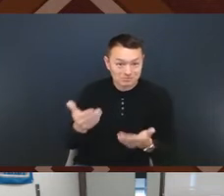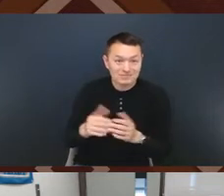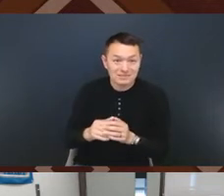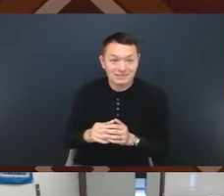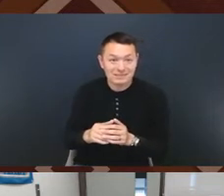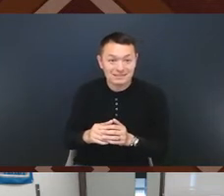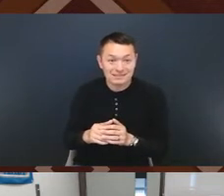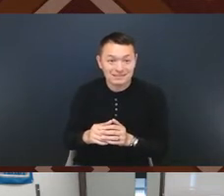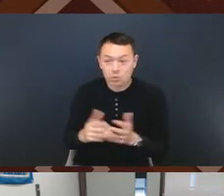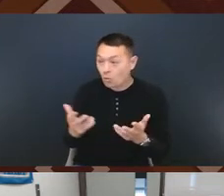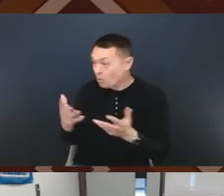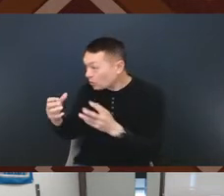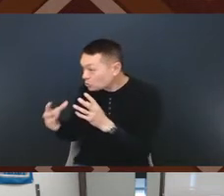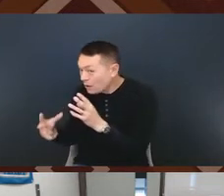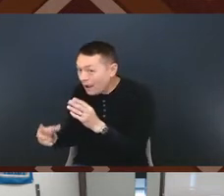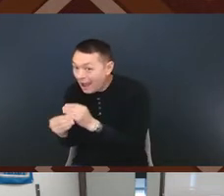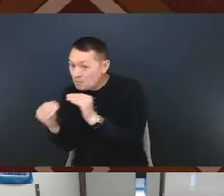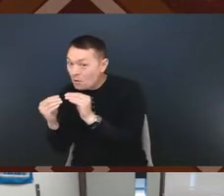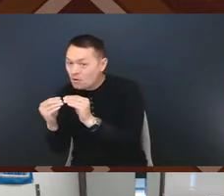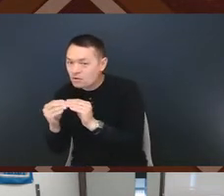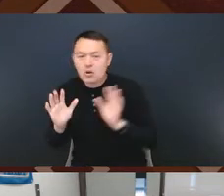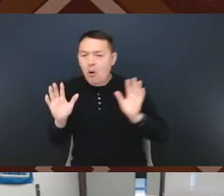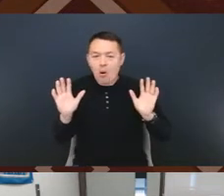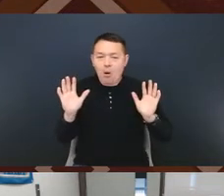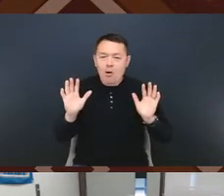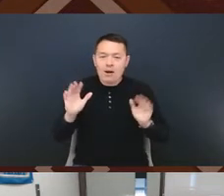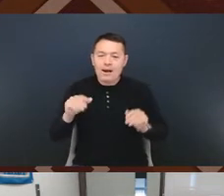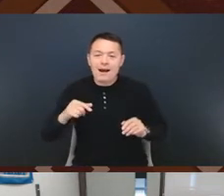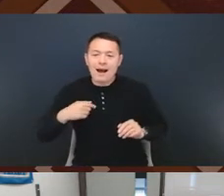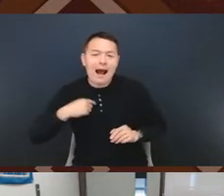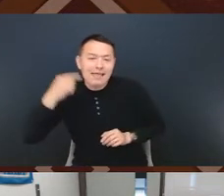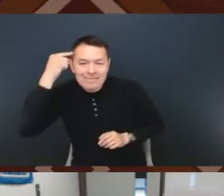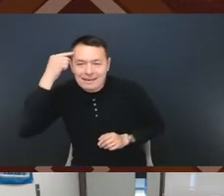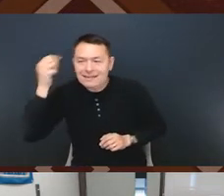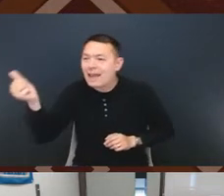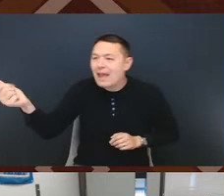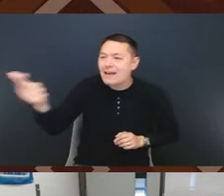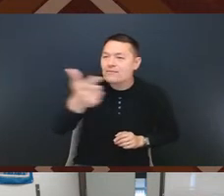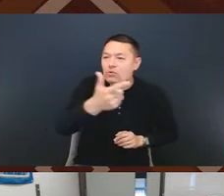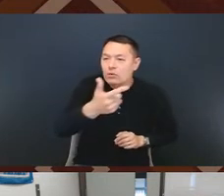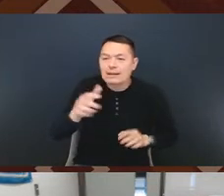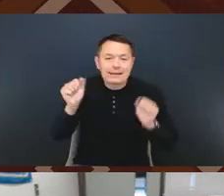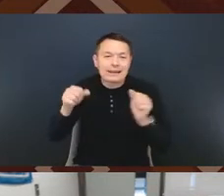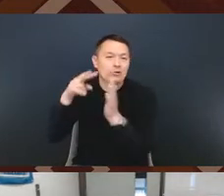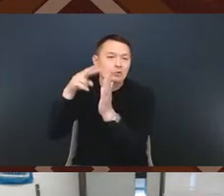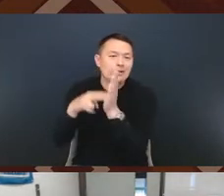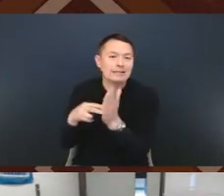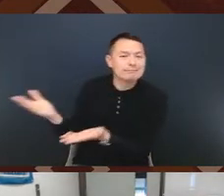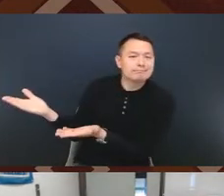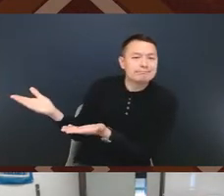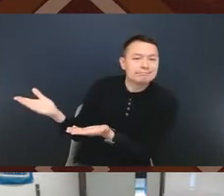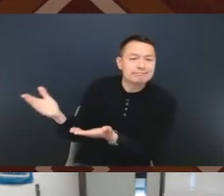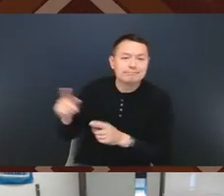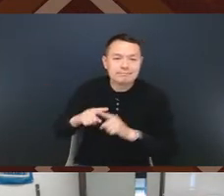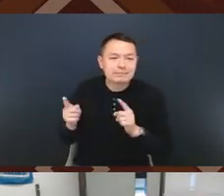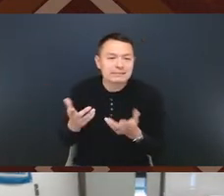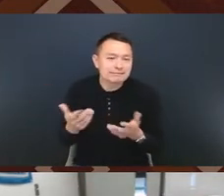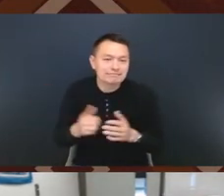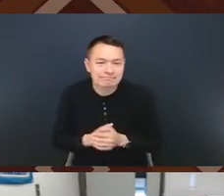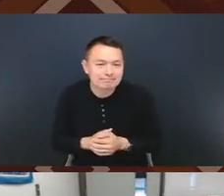anything else? No. I mean that's I think everyone can you know can can read what's on there but OK OK OK.